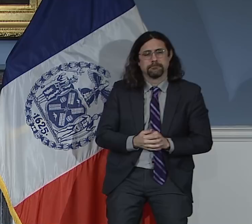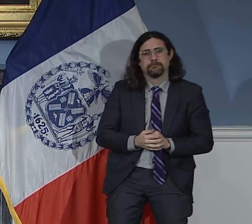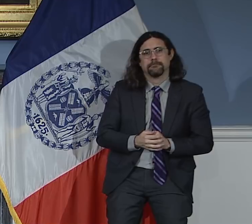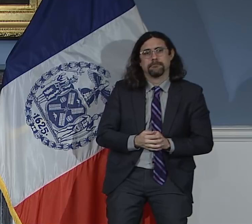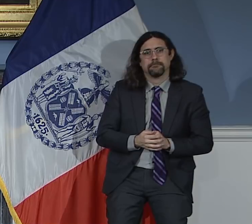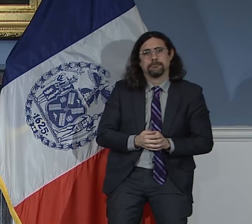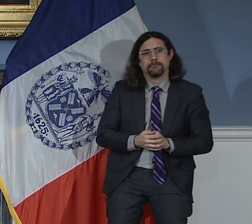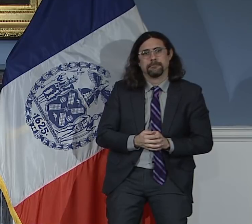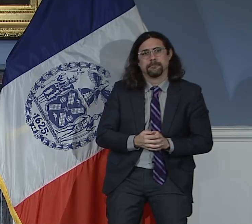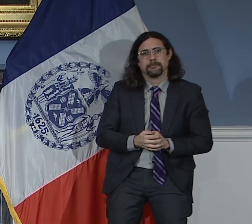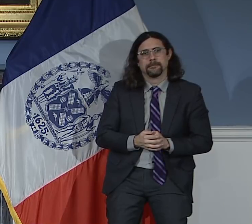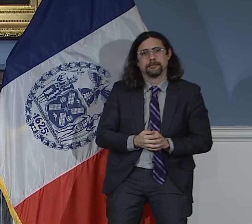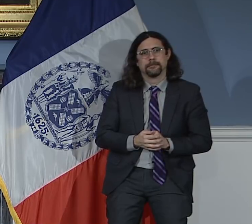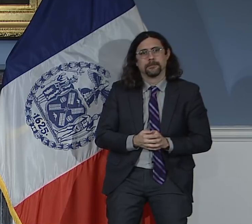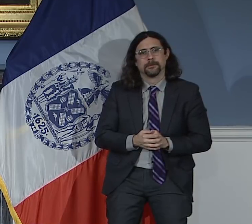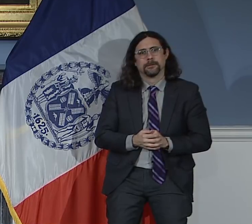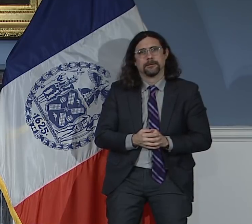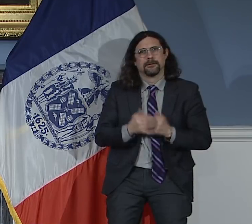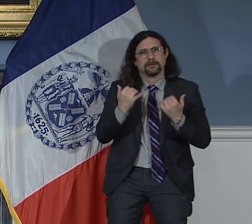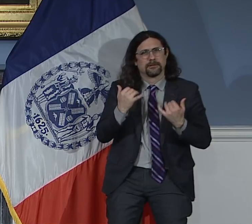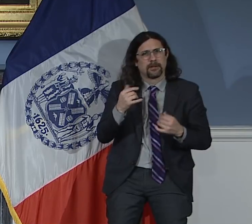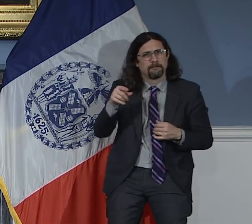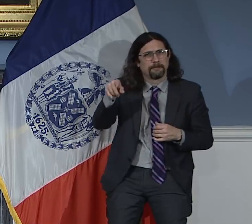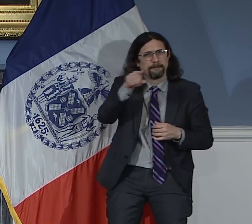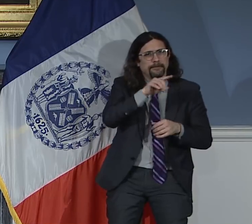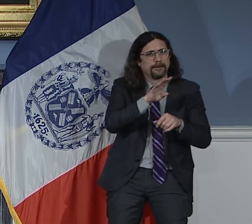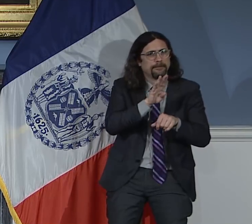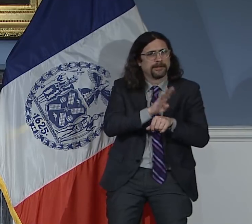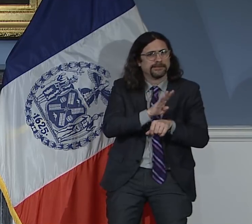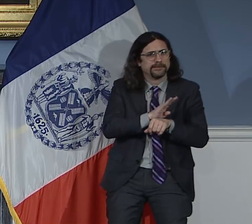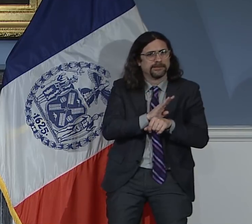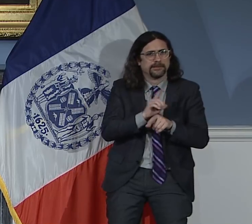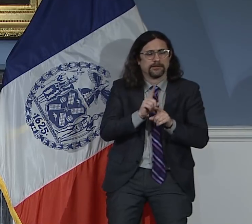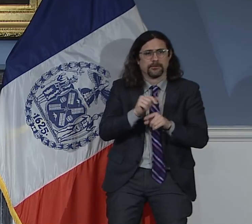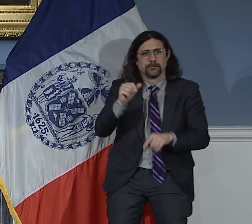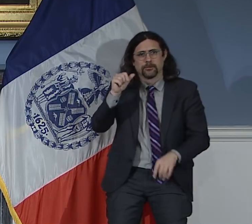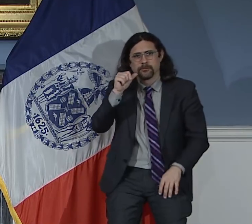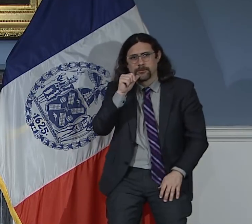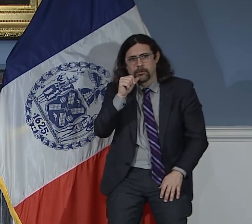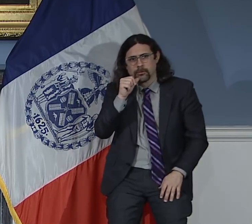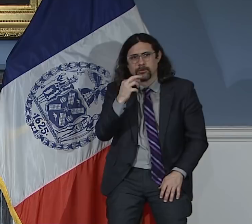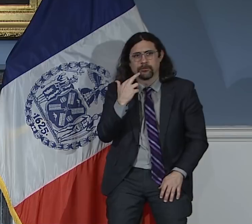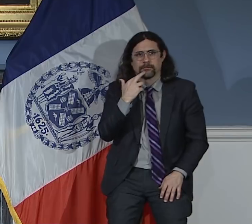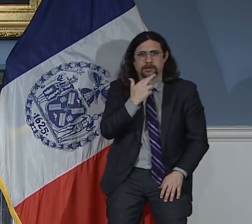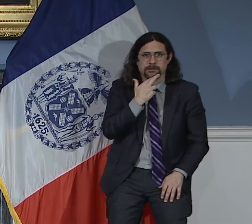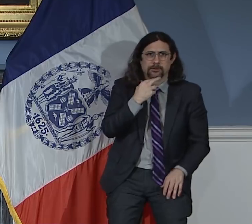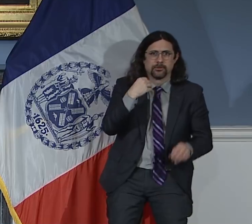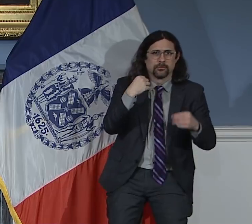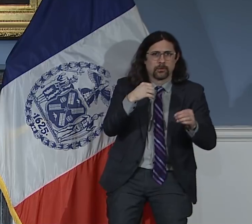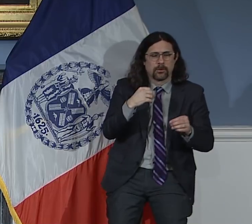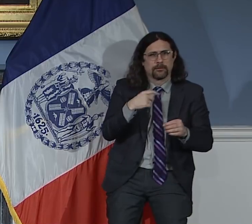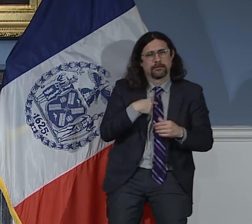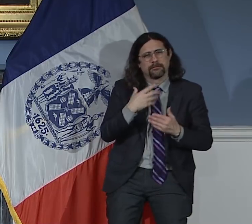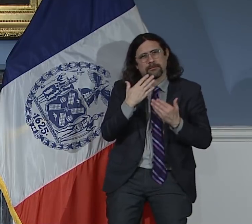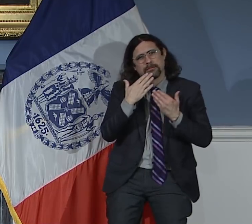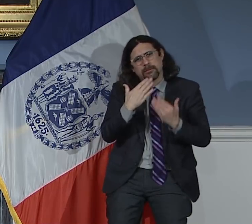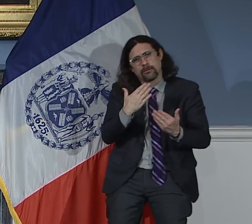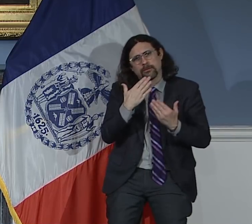THREE SURTAATN OWNERS, BAR OWNERS, CAFE OWNERS, PEOPLE WHO WORK ERTHE. YOU HAVE BEEN PUT THROUGH SO MUCH. I'M SORRY FOR